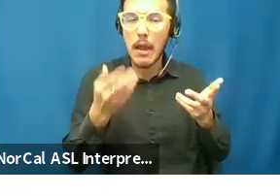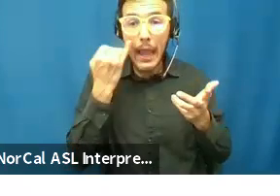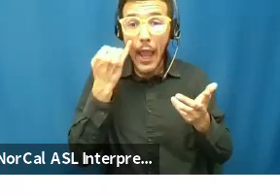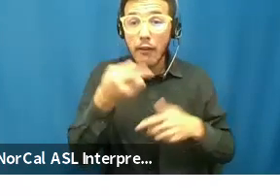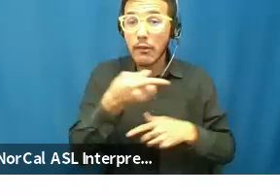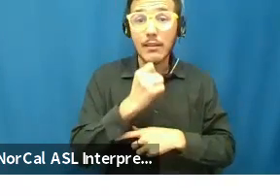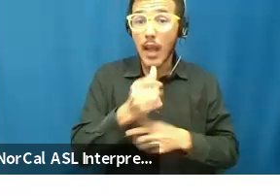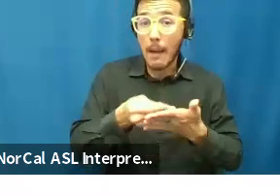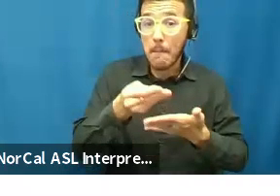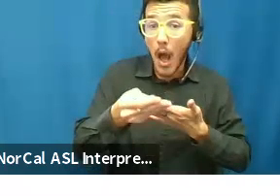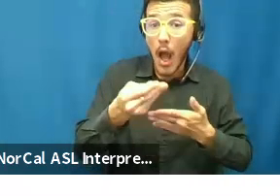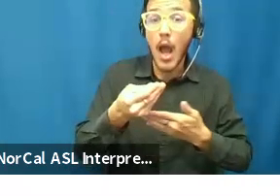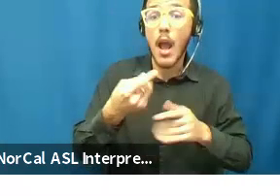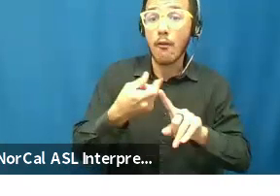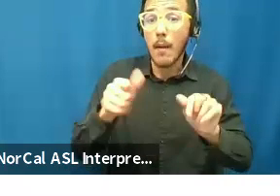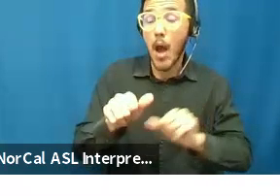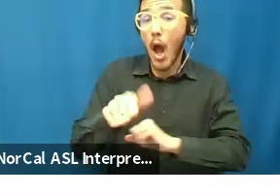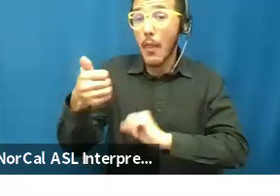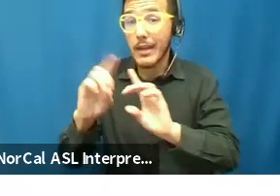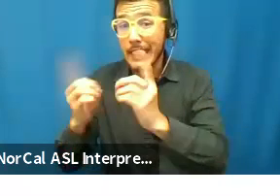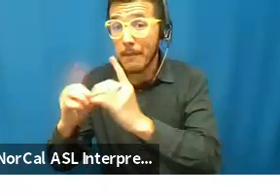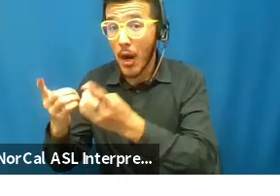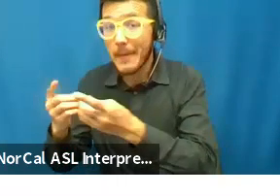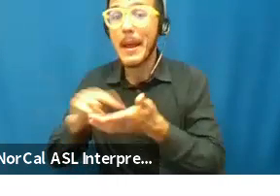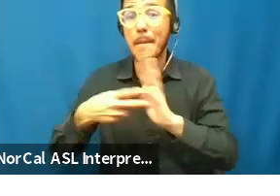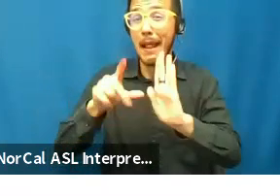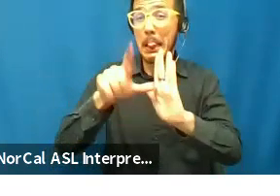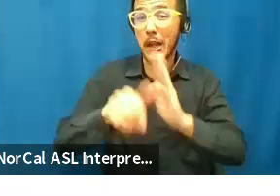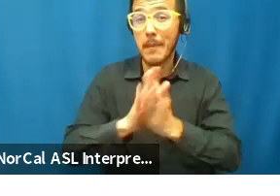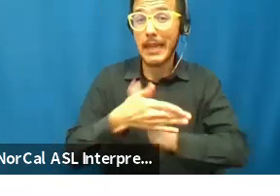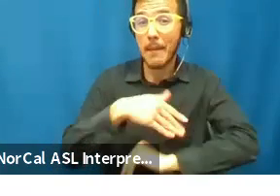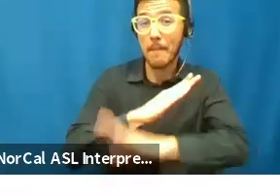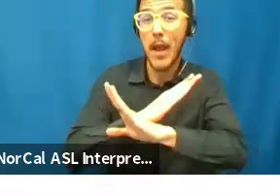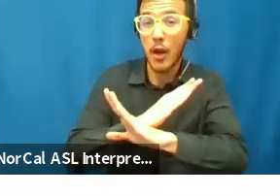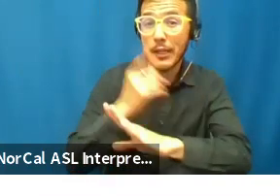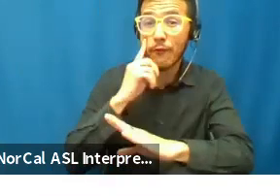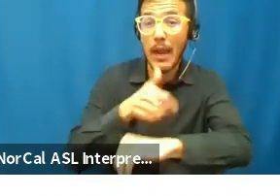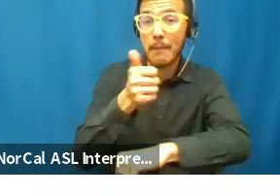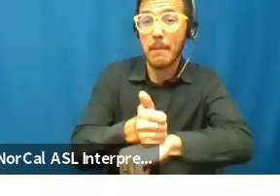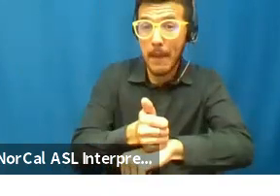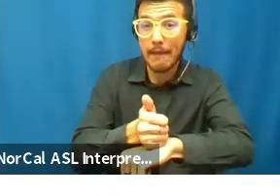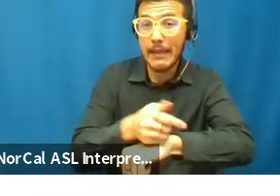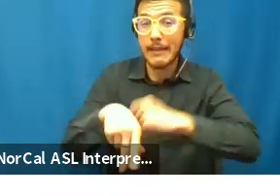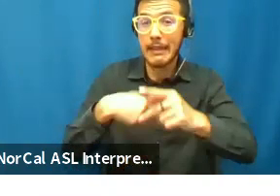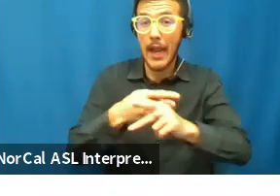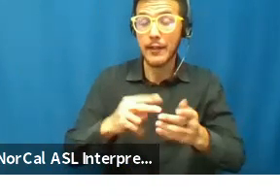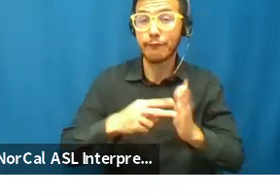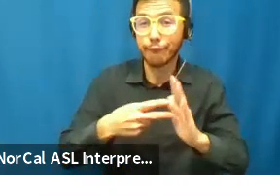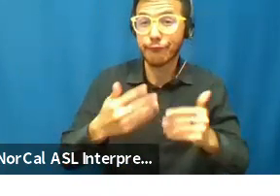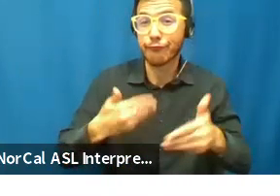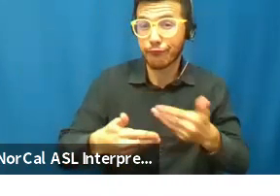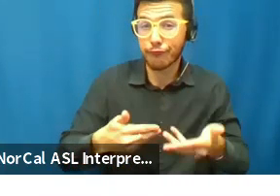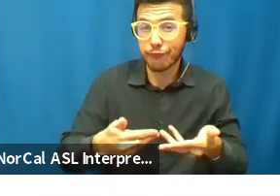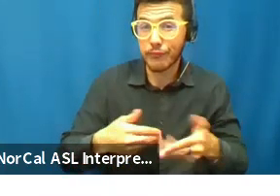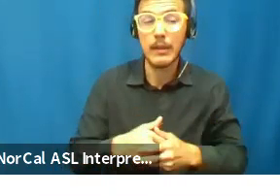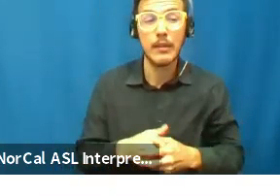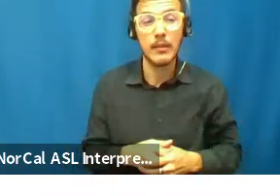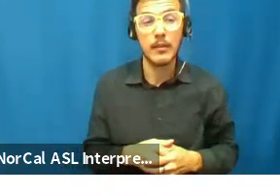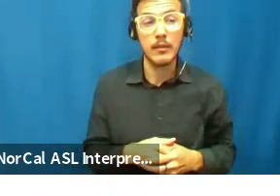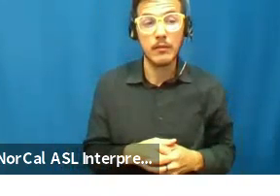ended up being major barriers for implementing these initiatives. Next slide. We also heard about